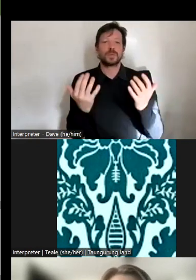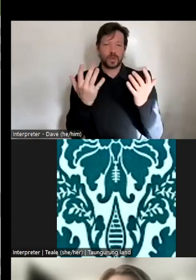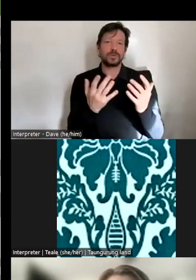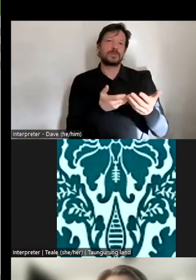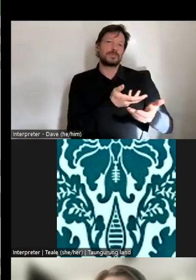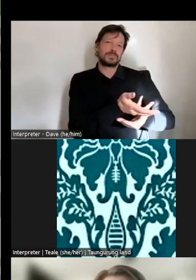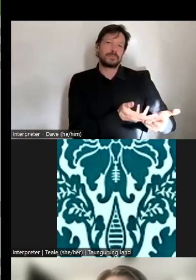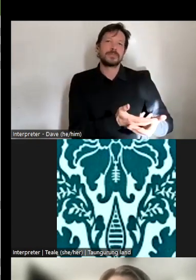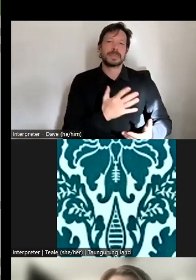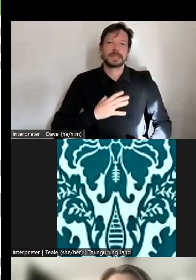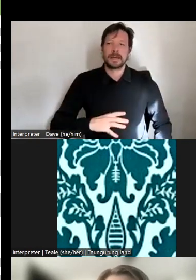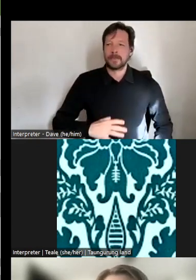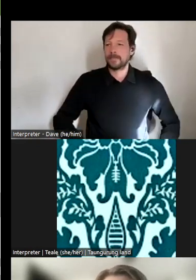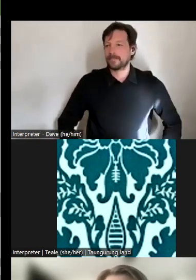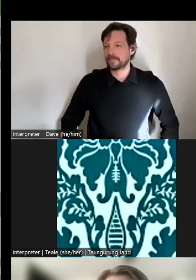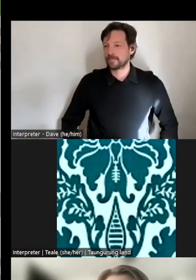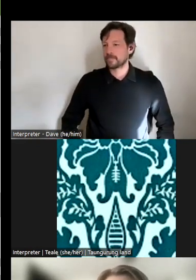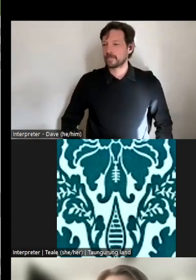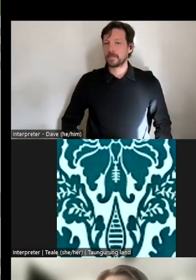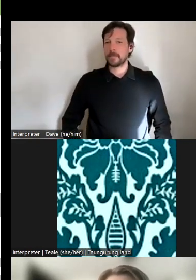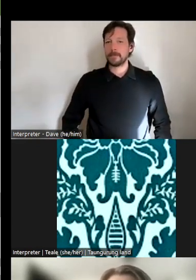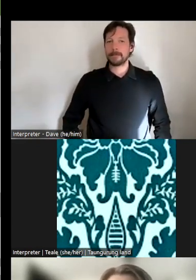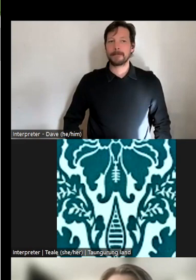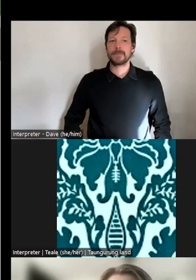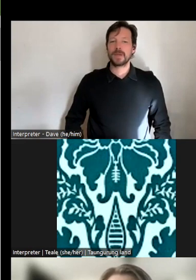And so that's got us thinking about models of care because at the moment,